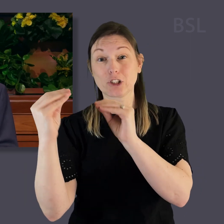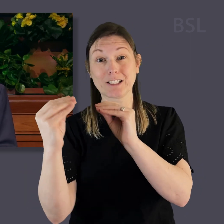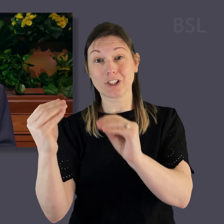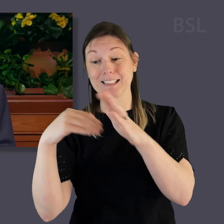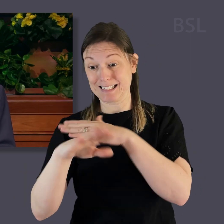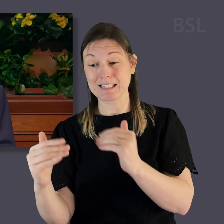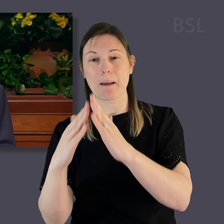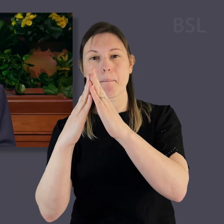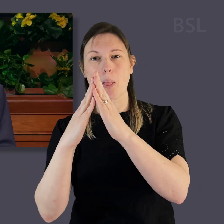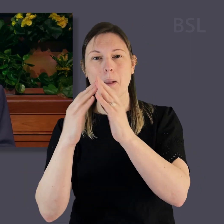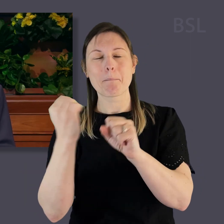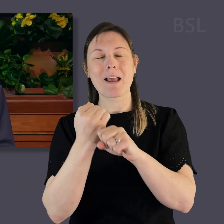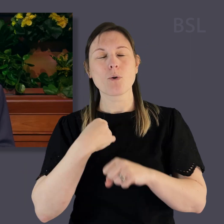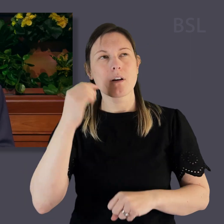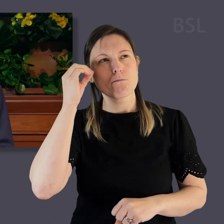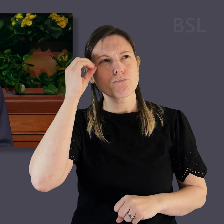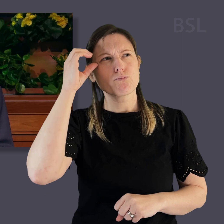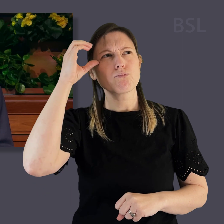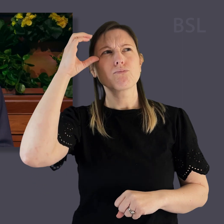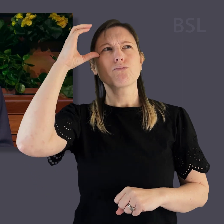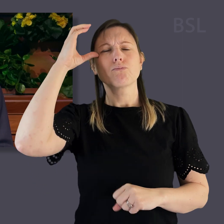increases our understanding of Jesus Christ.